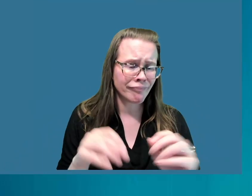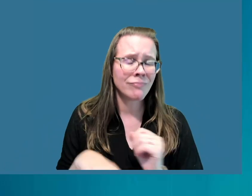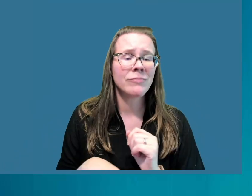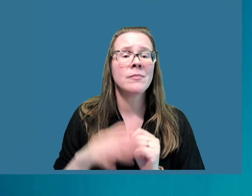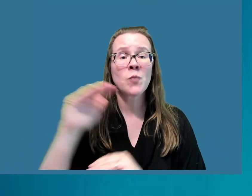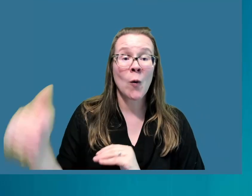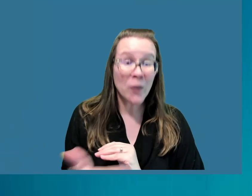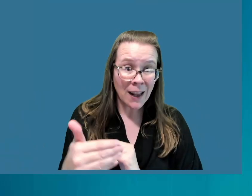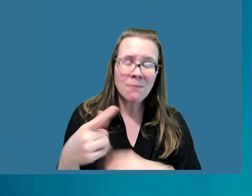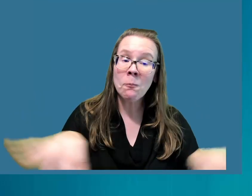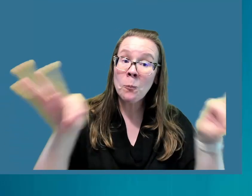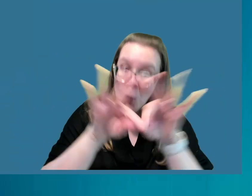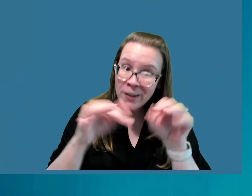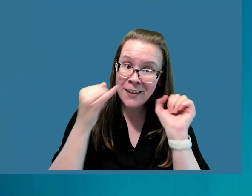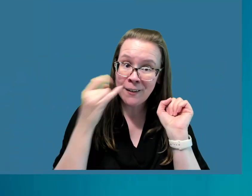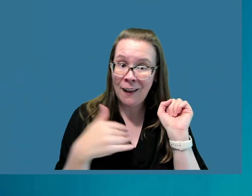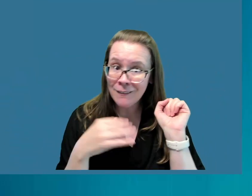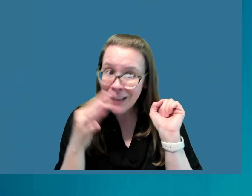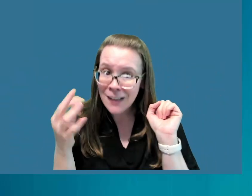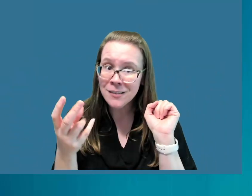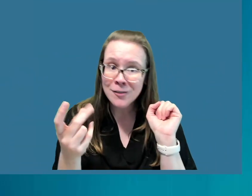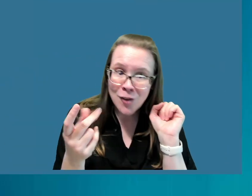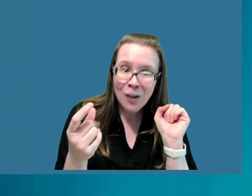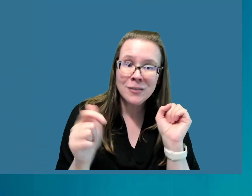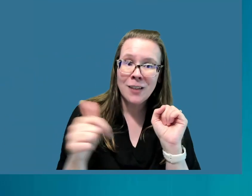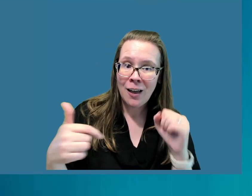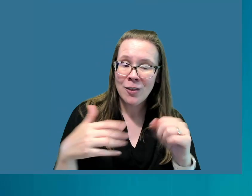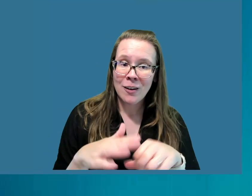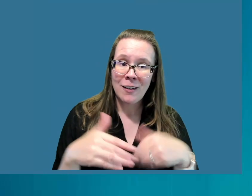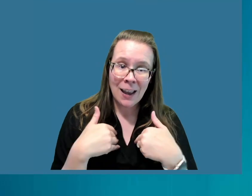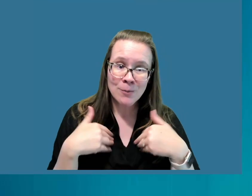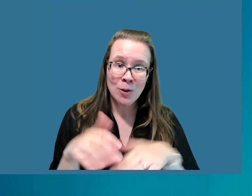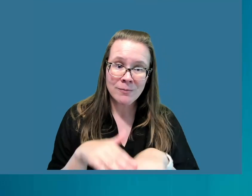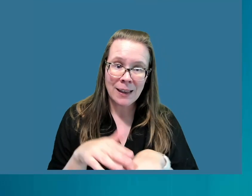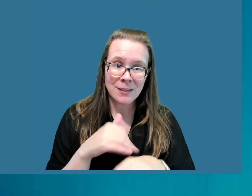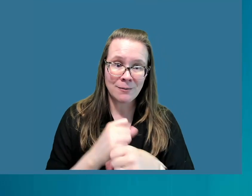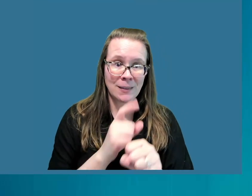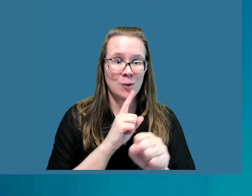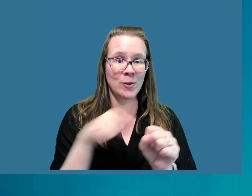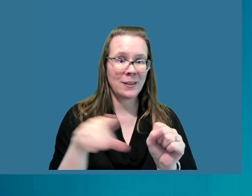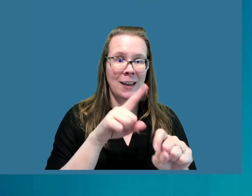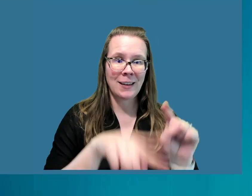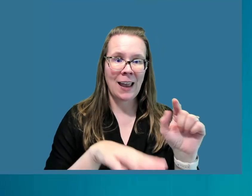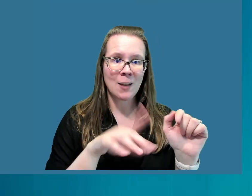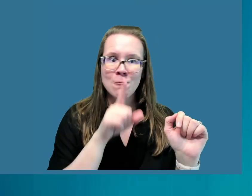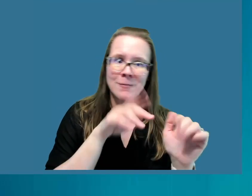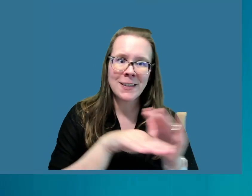Um, keep all your pets/dogs/cats away, and all the humans who might be, uh, tempted. My